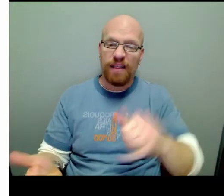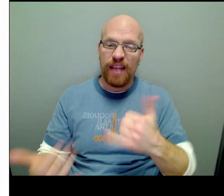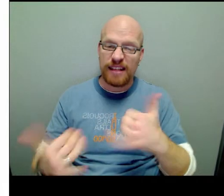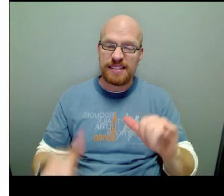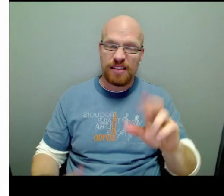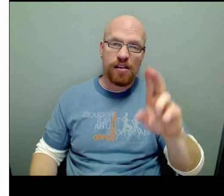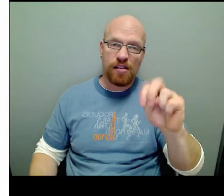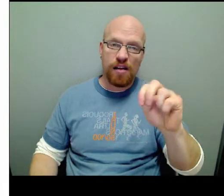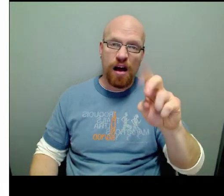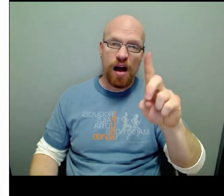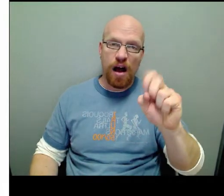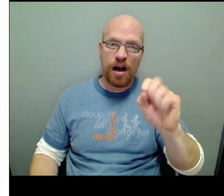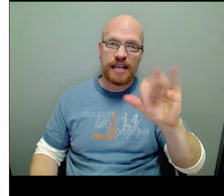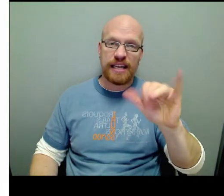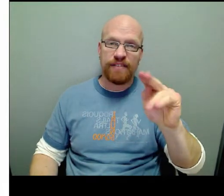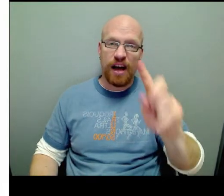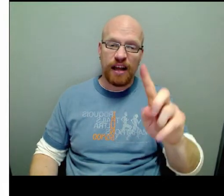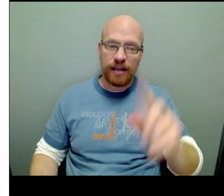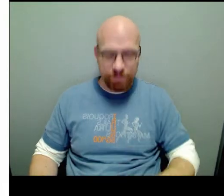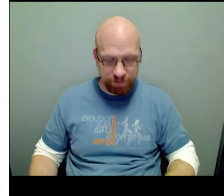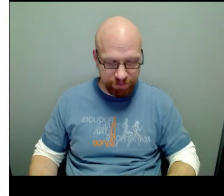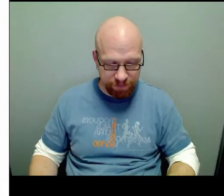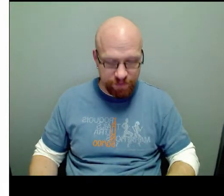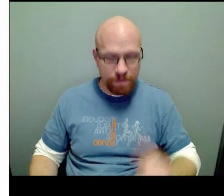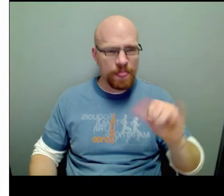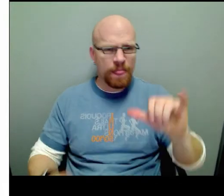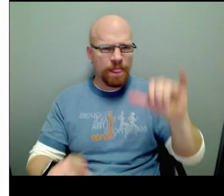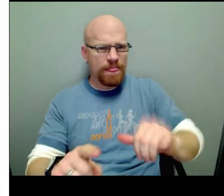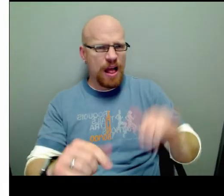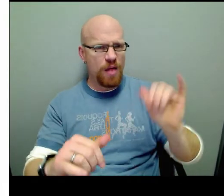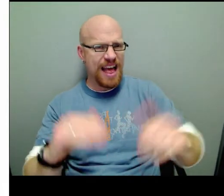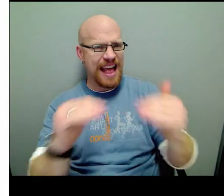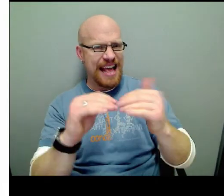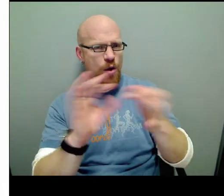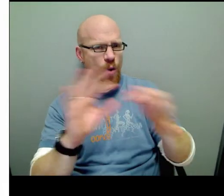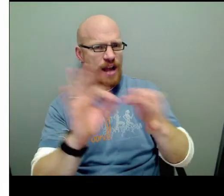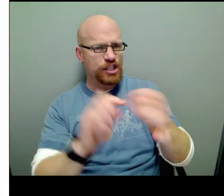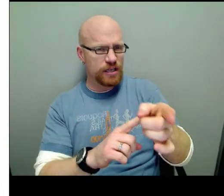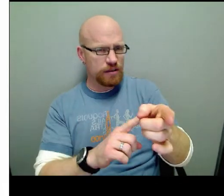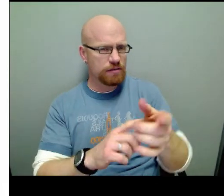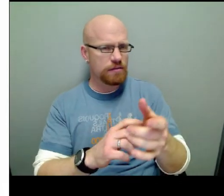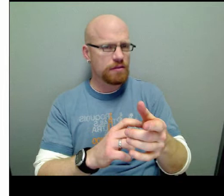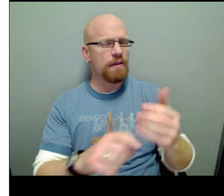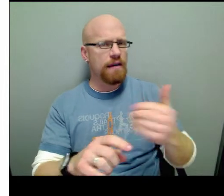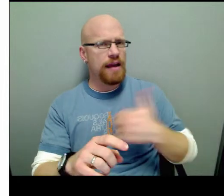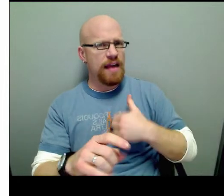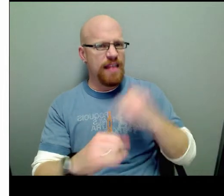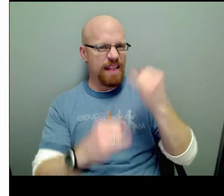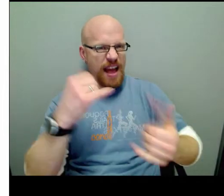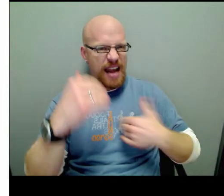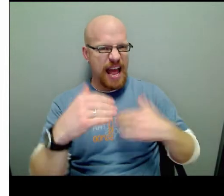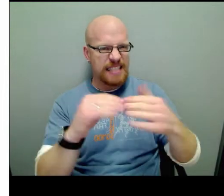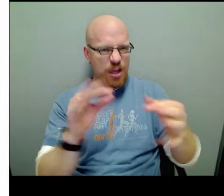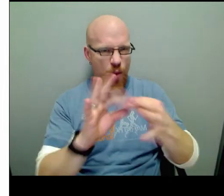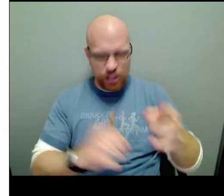That's still undefined. Now that equation, [noise] that line has an equation.